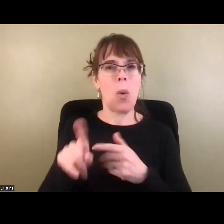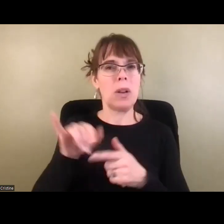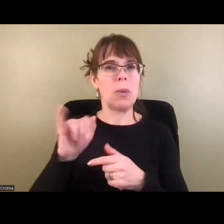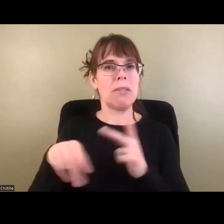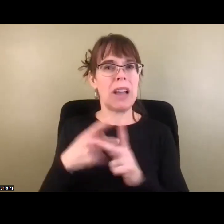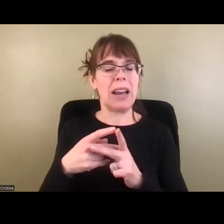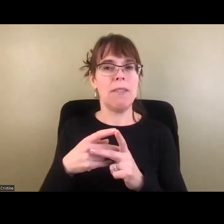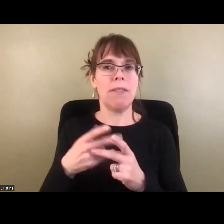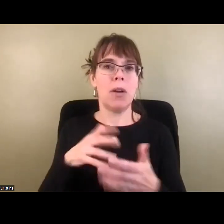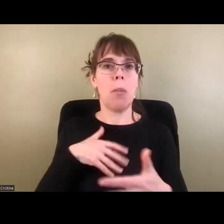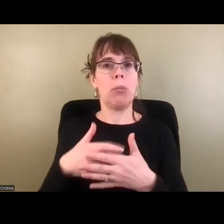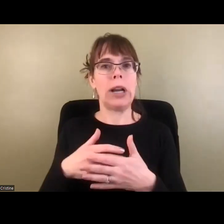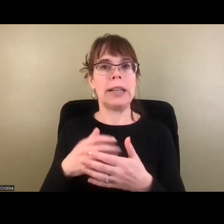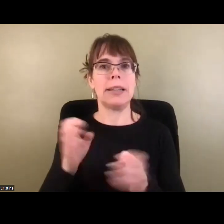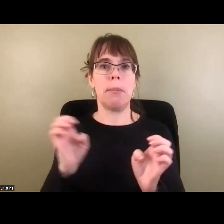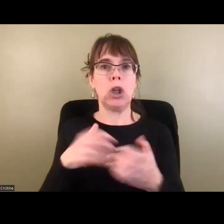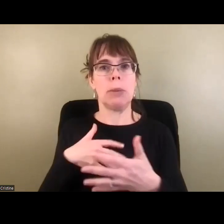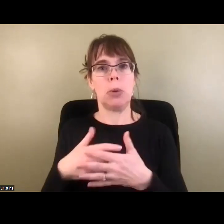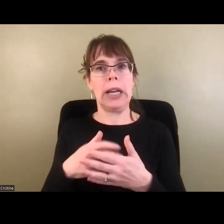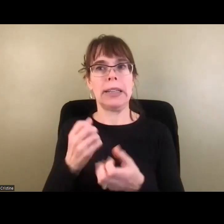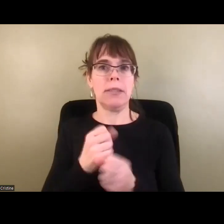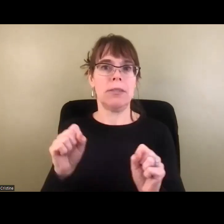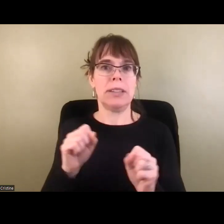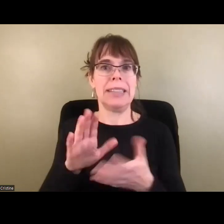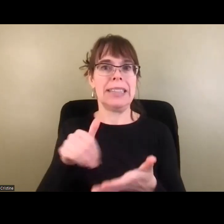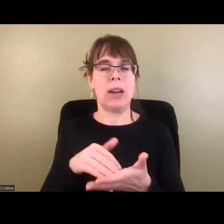we can definitely make sure that we're getting them connected to a real healthcare provider.